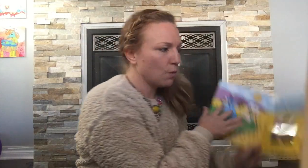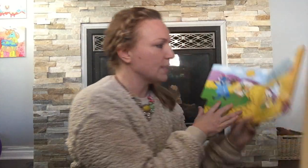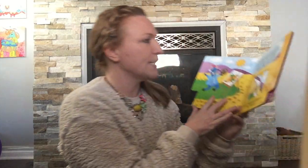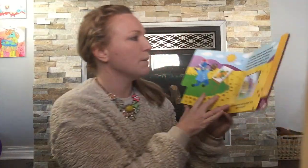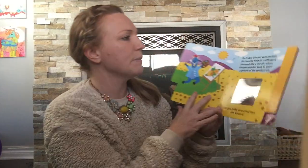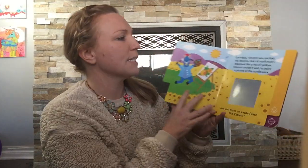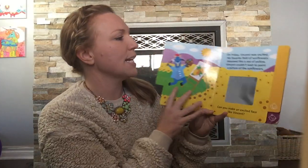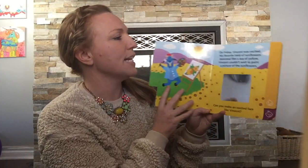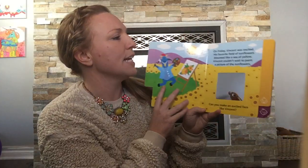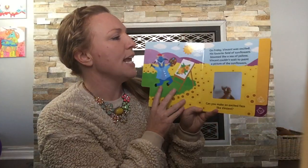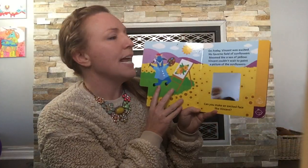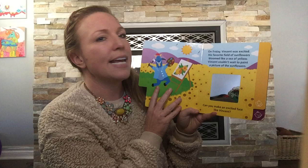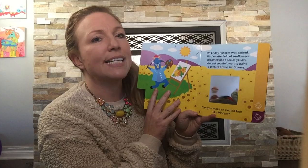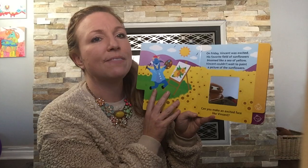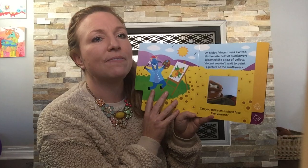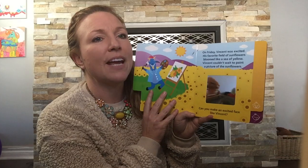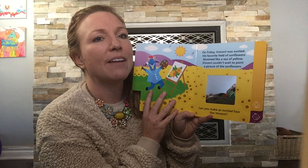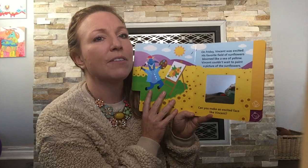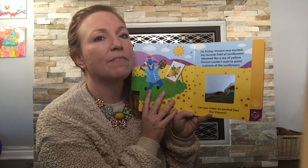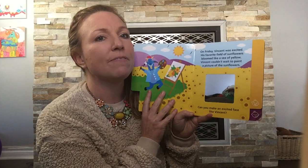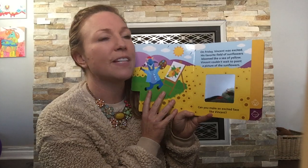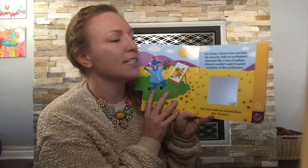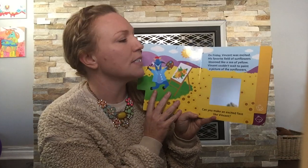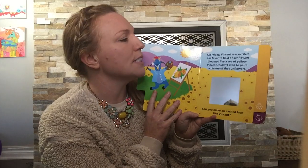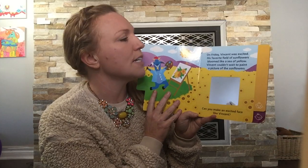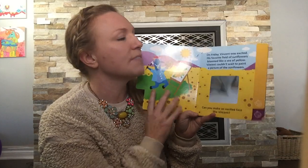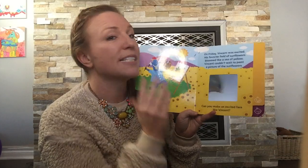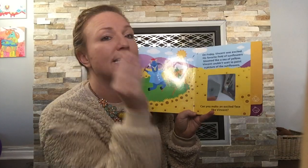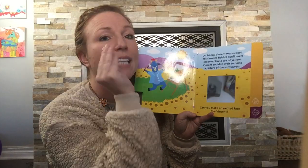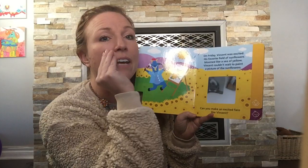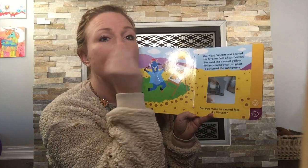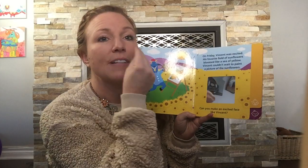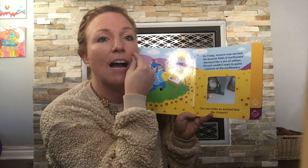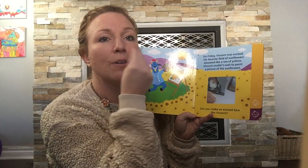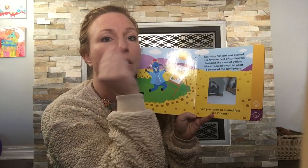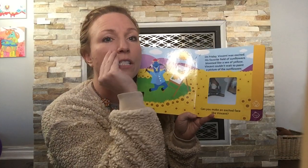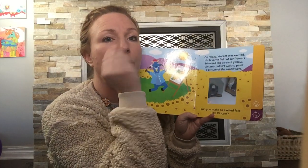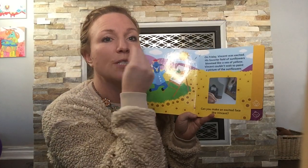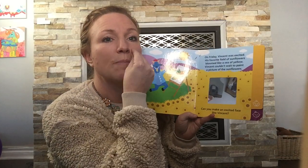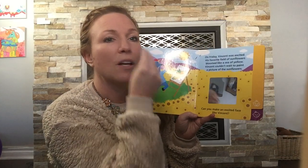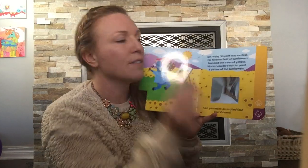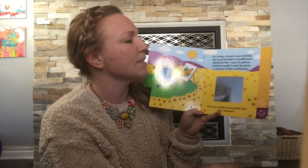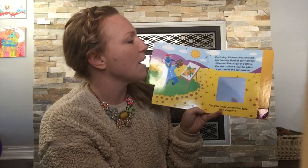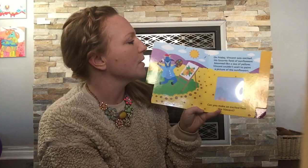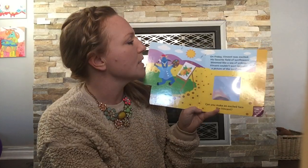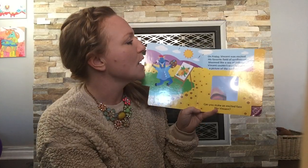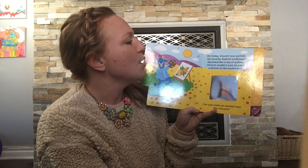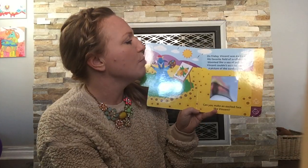Let's see why he was excited. His favorite field of sunFLOWERS, you smell the FLOWERS,